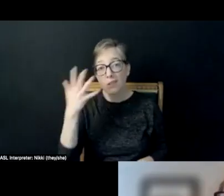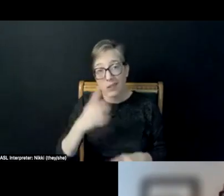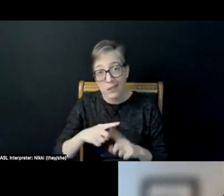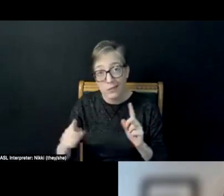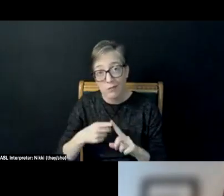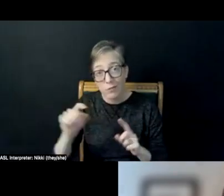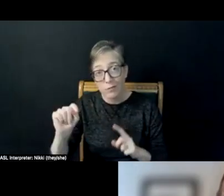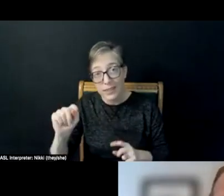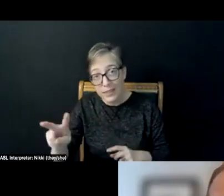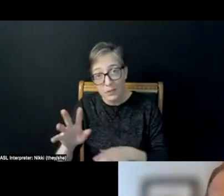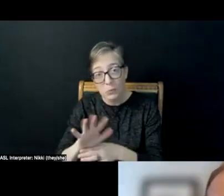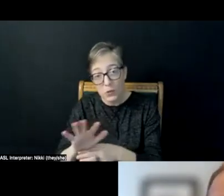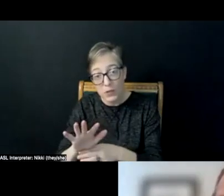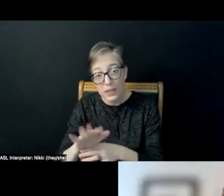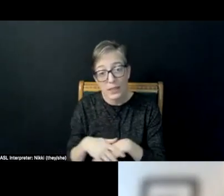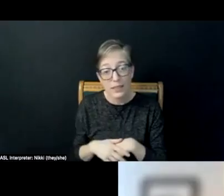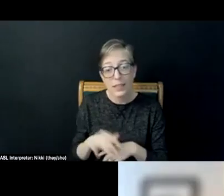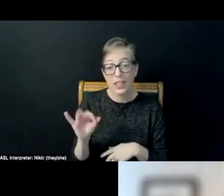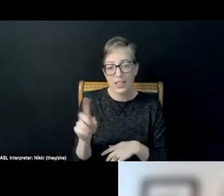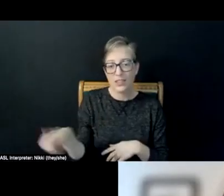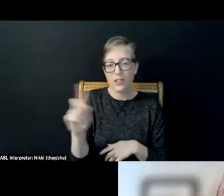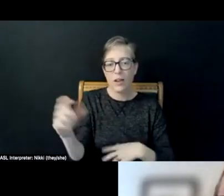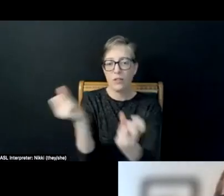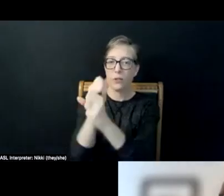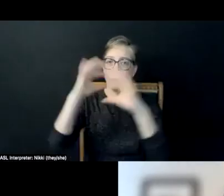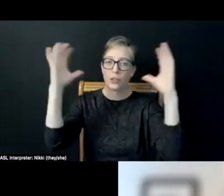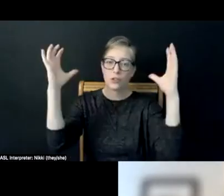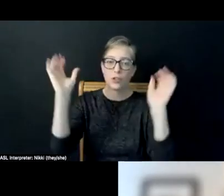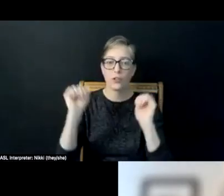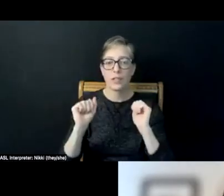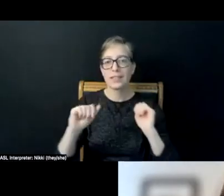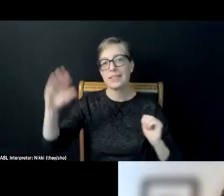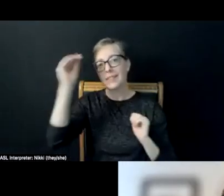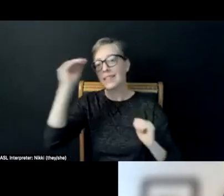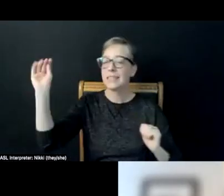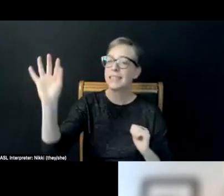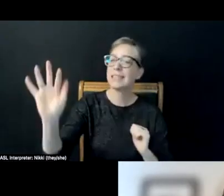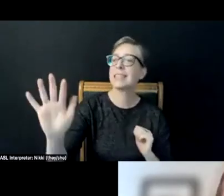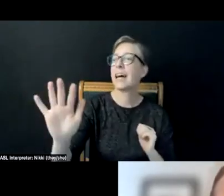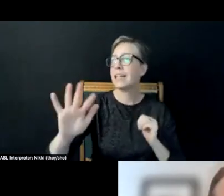If any of y'all are picturing this sun-soaked room full of like,